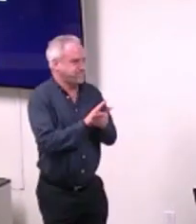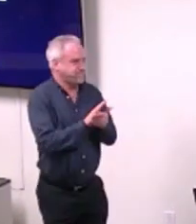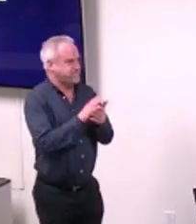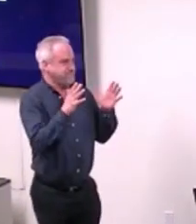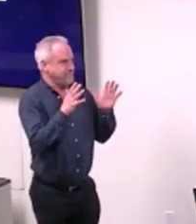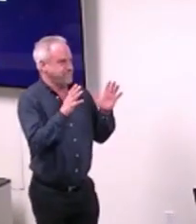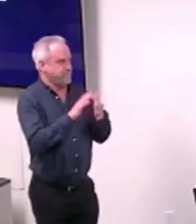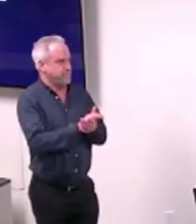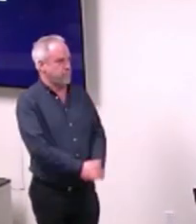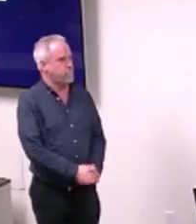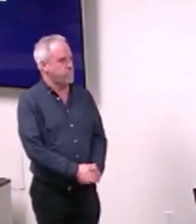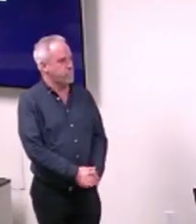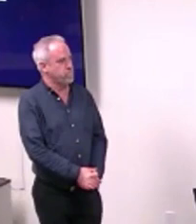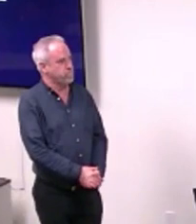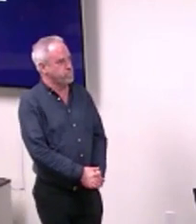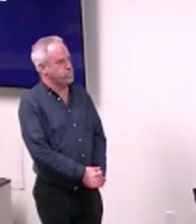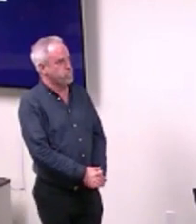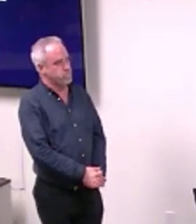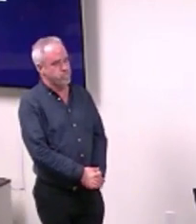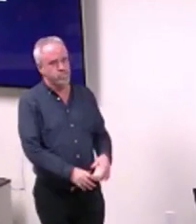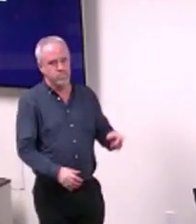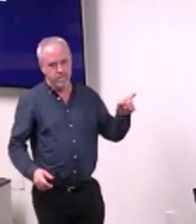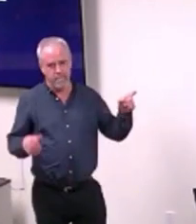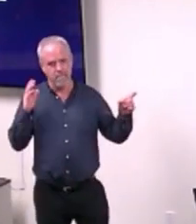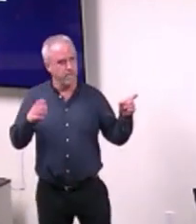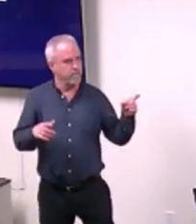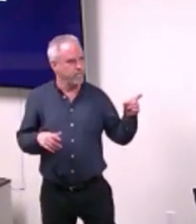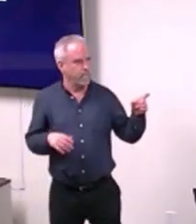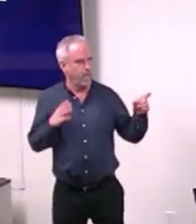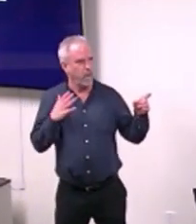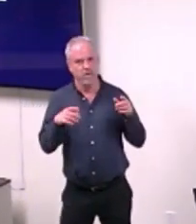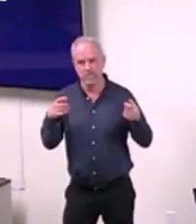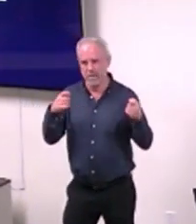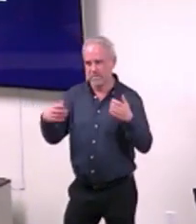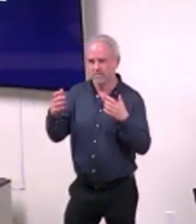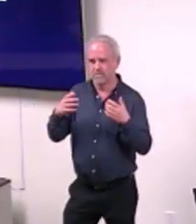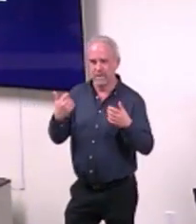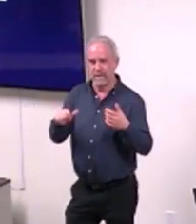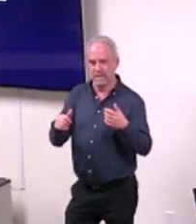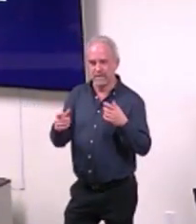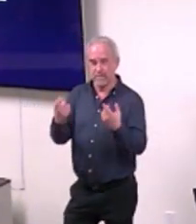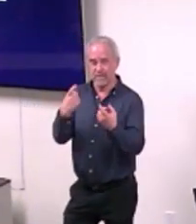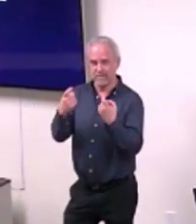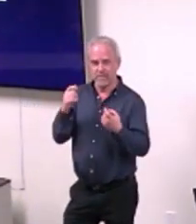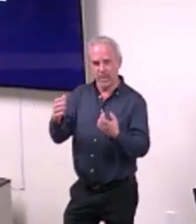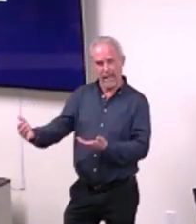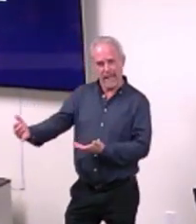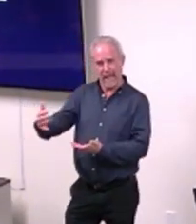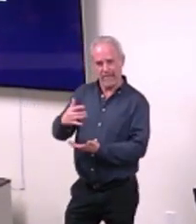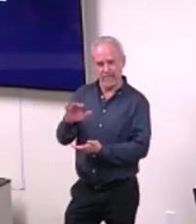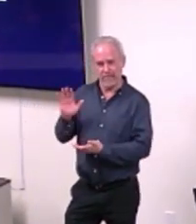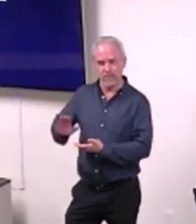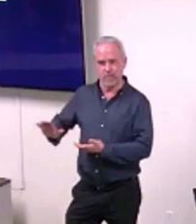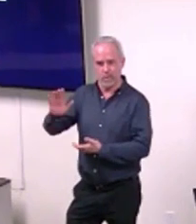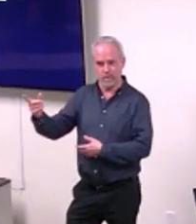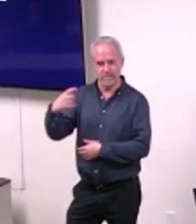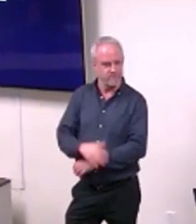So I'll just, I'll gather the questions, if we can do that. Cool. We have a question gatherer. Yeah, so hello everybody.